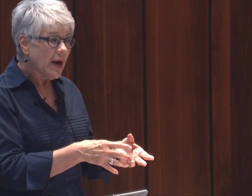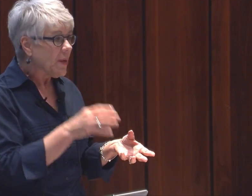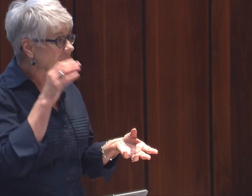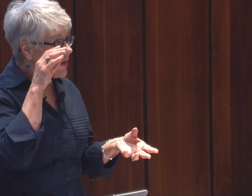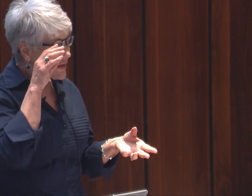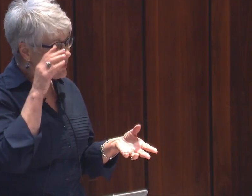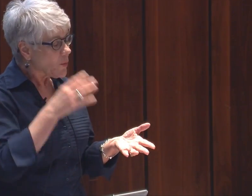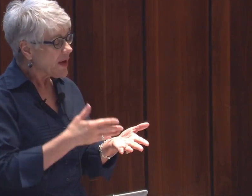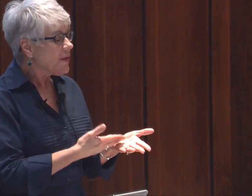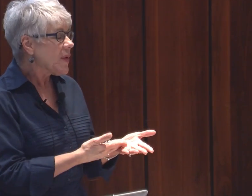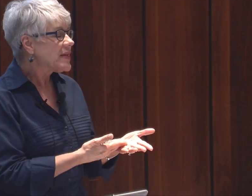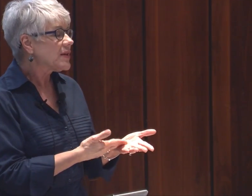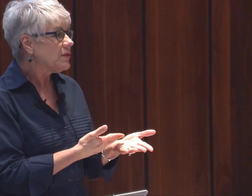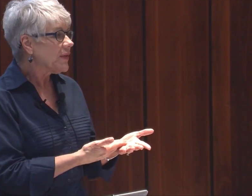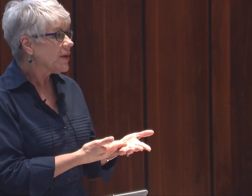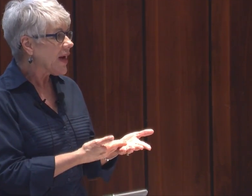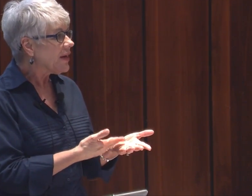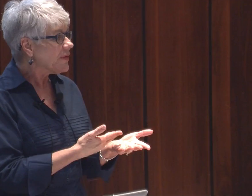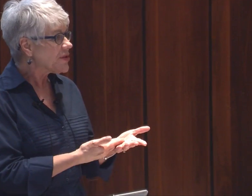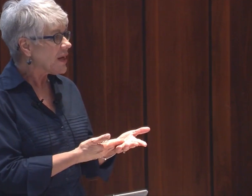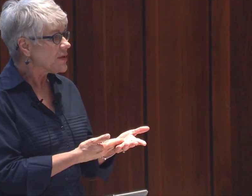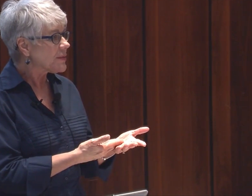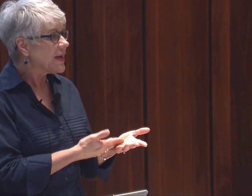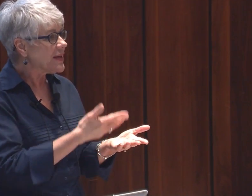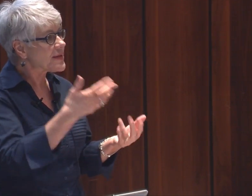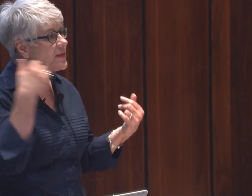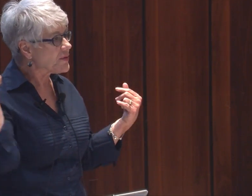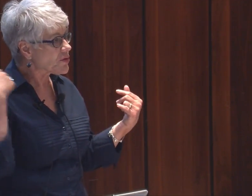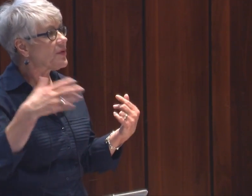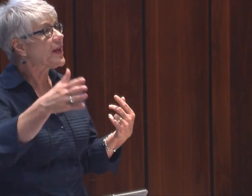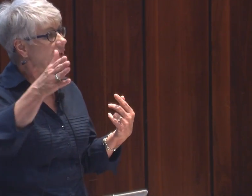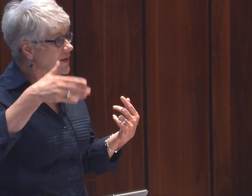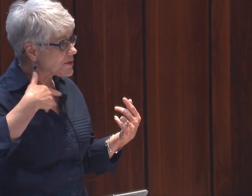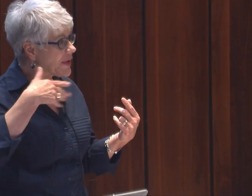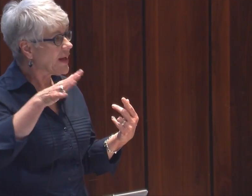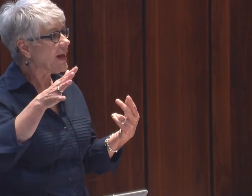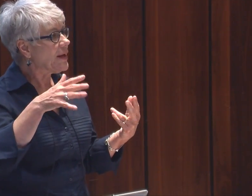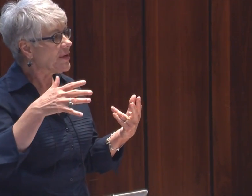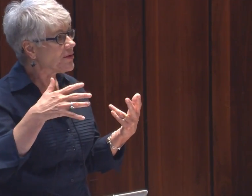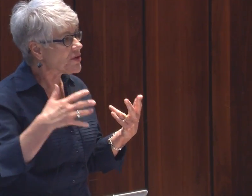One of the, one of the ways that you figure out if a child is ready is sort of like in the swinging game, you know.